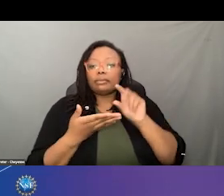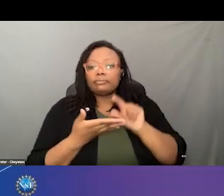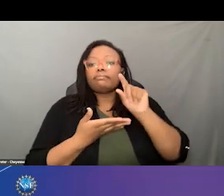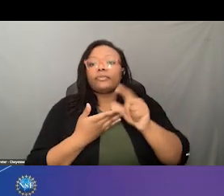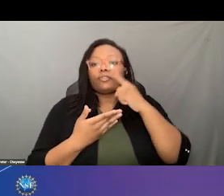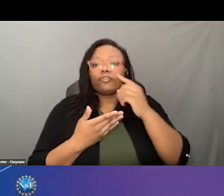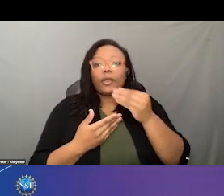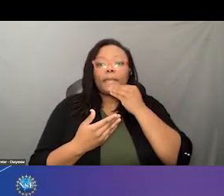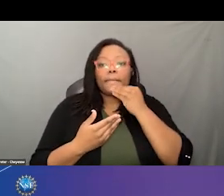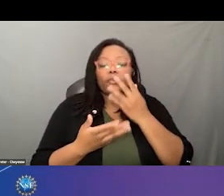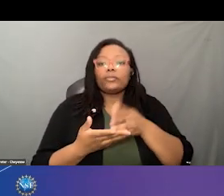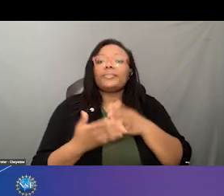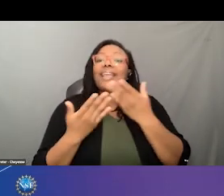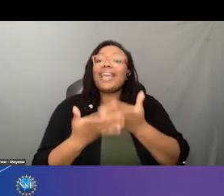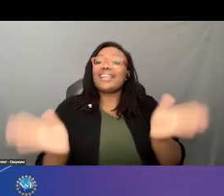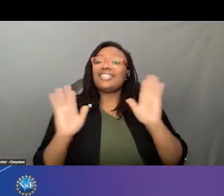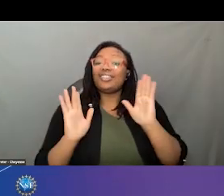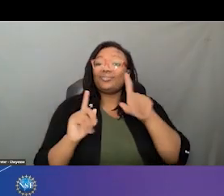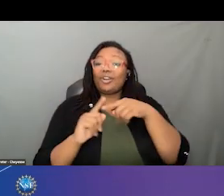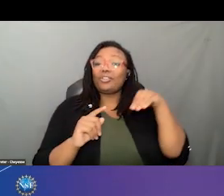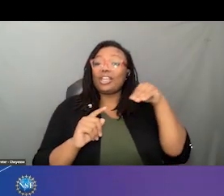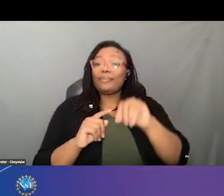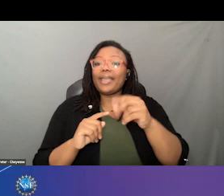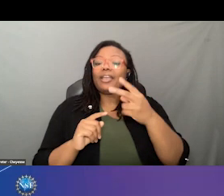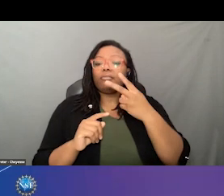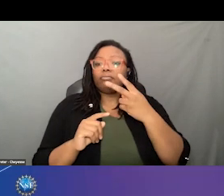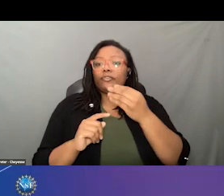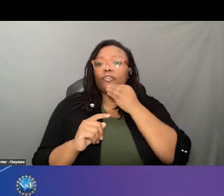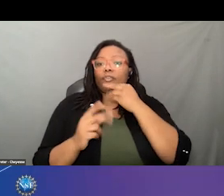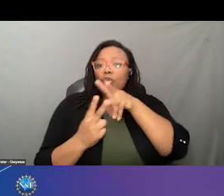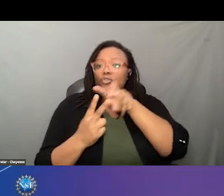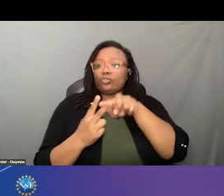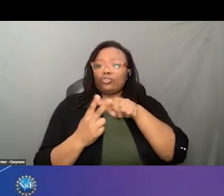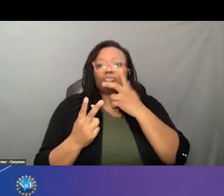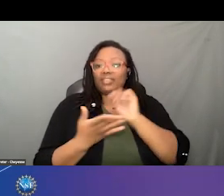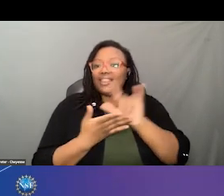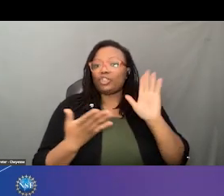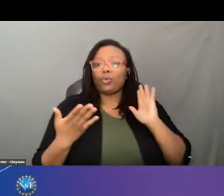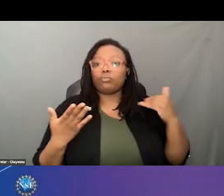So, in general, we only pay food under those two circumstances, and that's it.